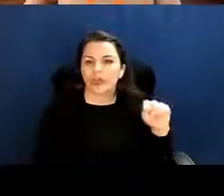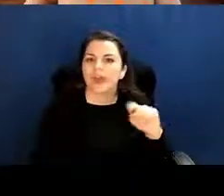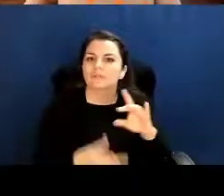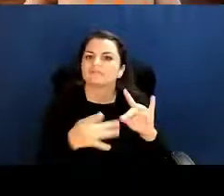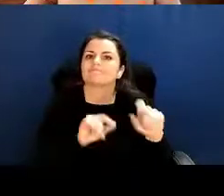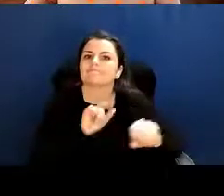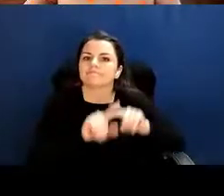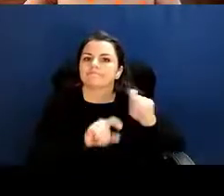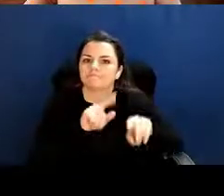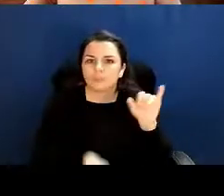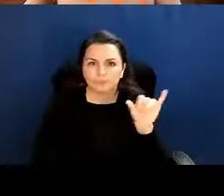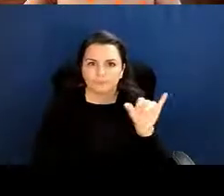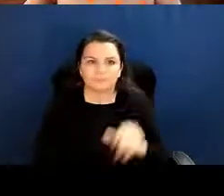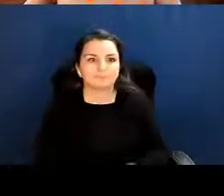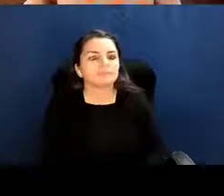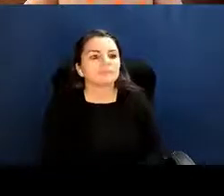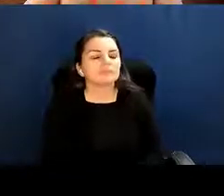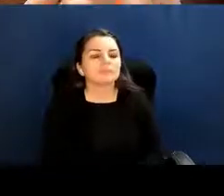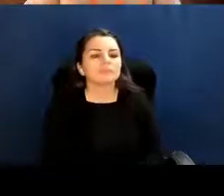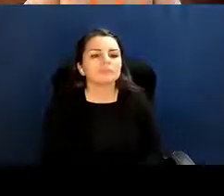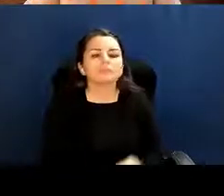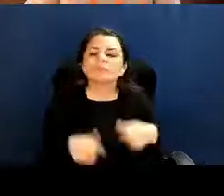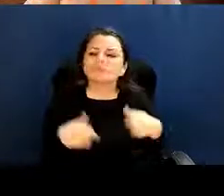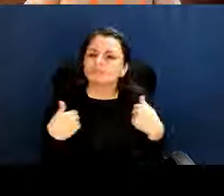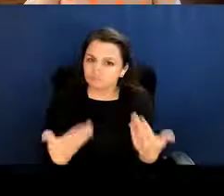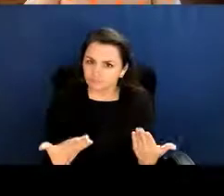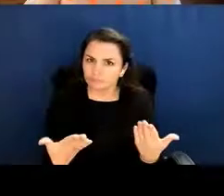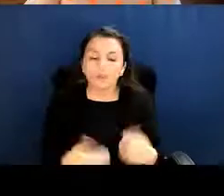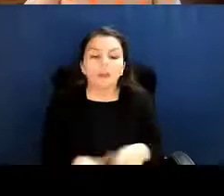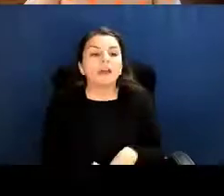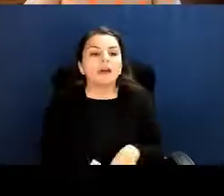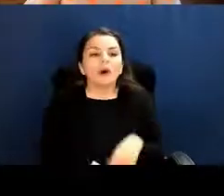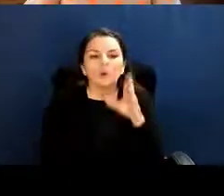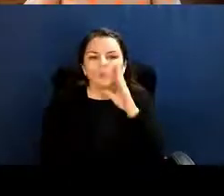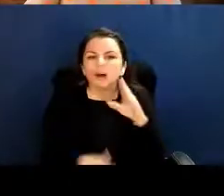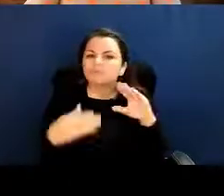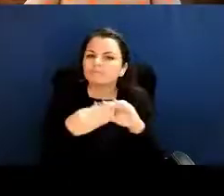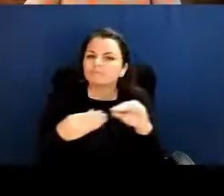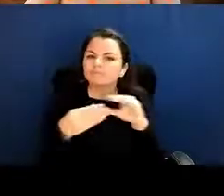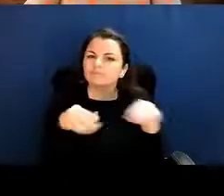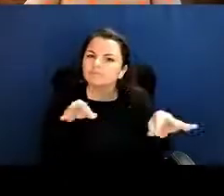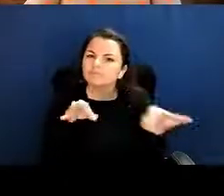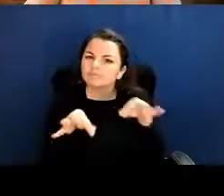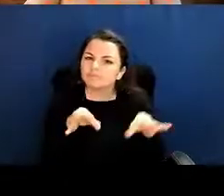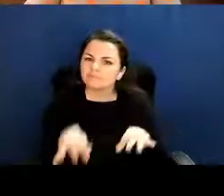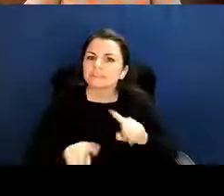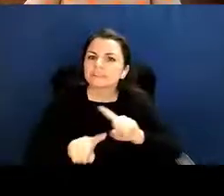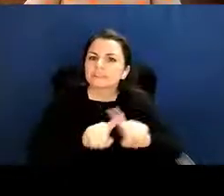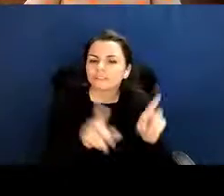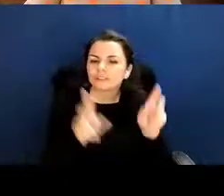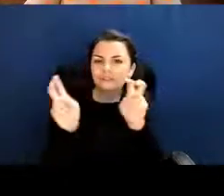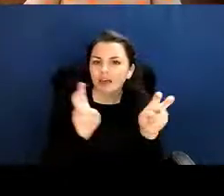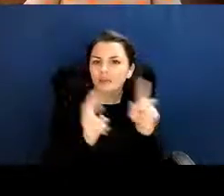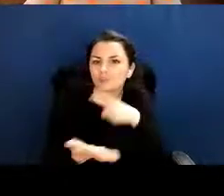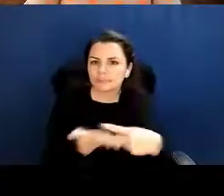Okay. So, just to start, I want to give you an overview of the kinds of things that we're going to cover this afternoon.